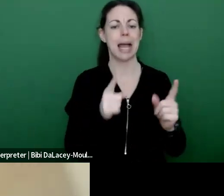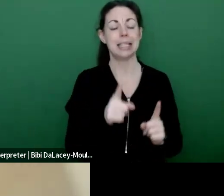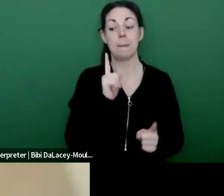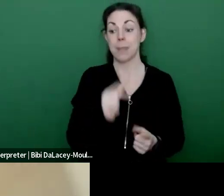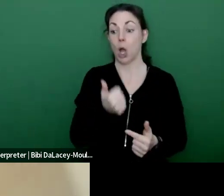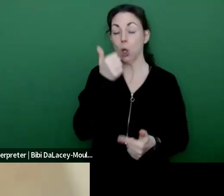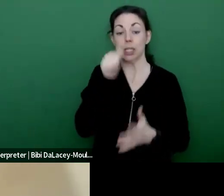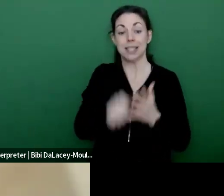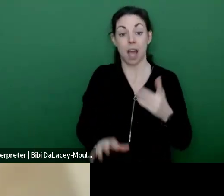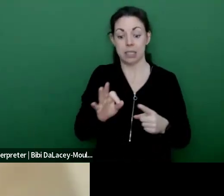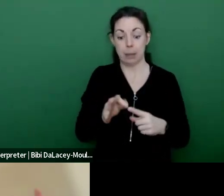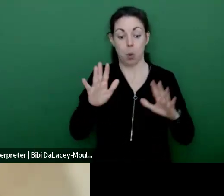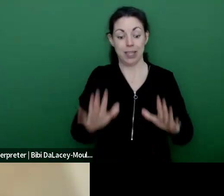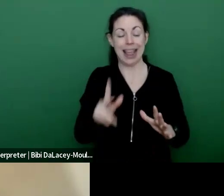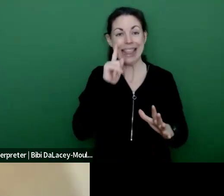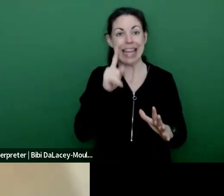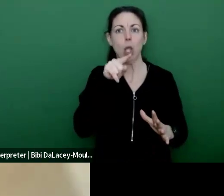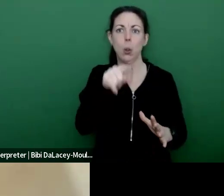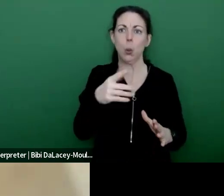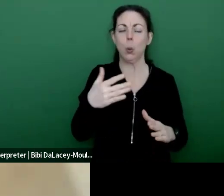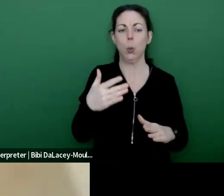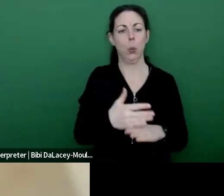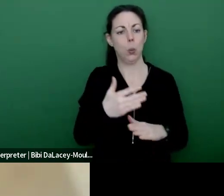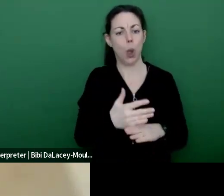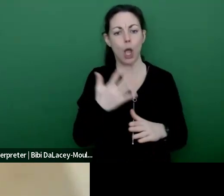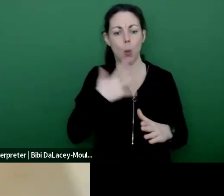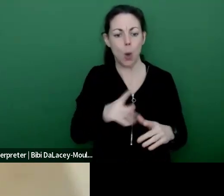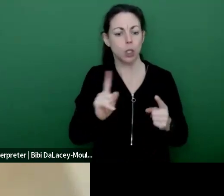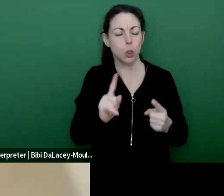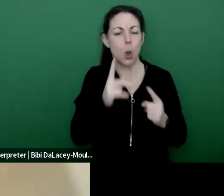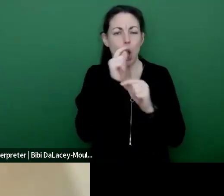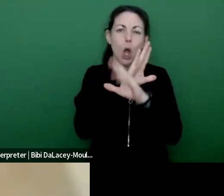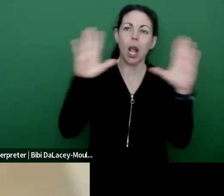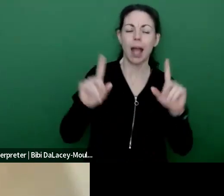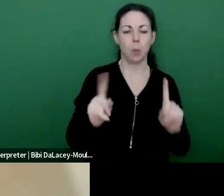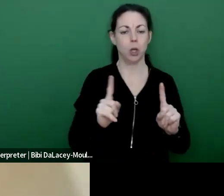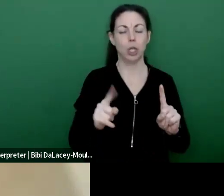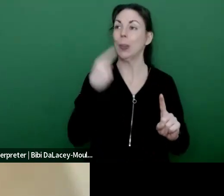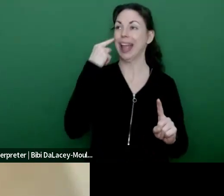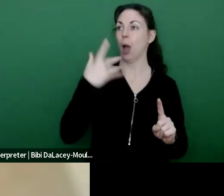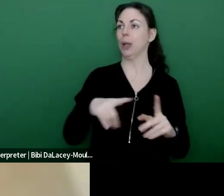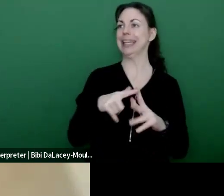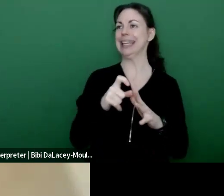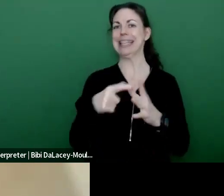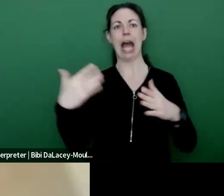Think about that rather than, "I want to be an EDI practitioner. I want to be an EDI consultant." Think about, "This is what energizes me," and